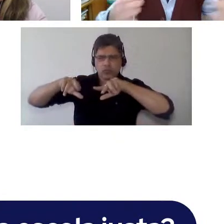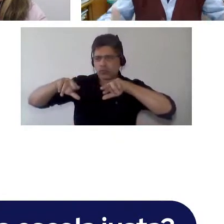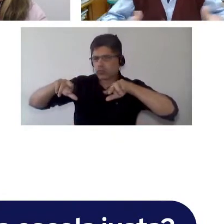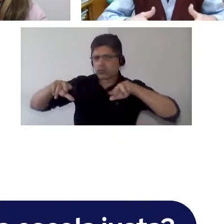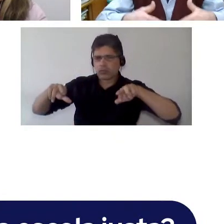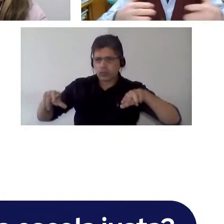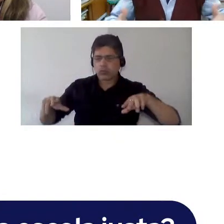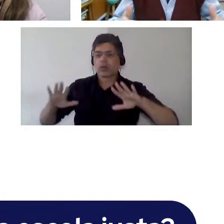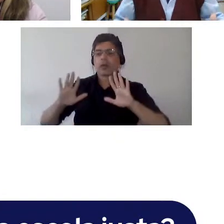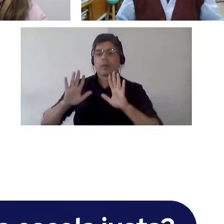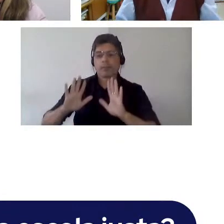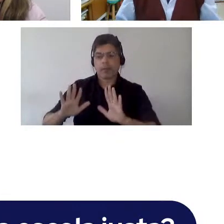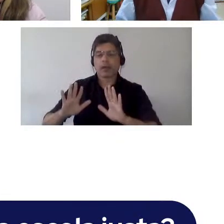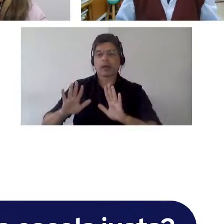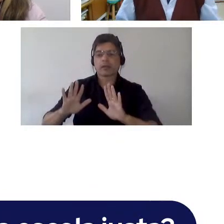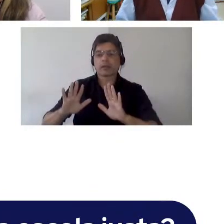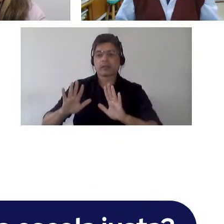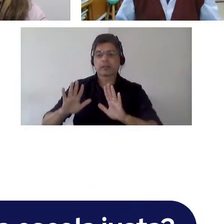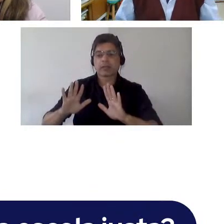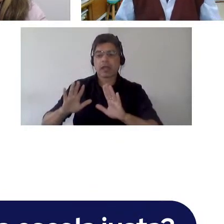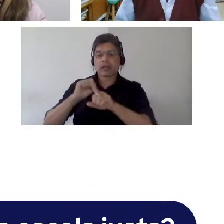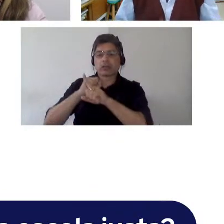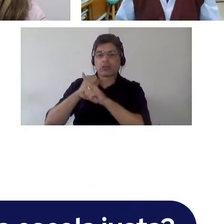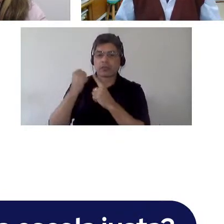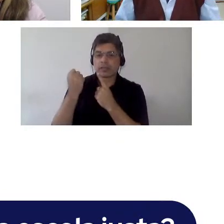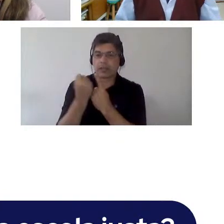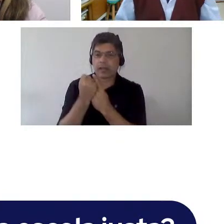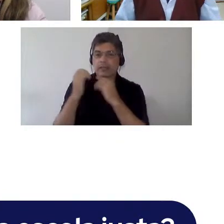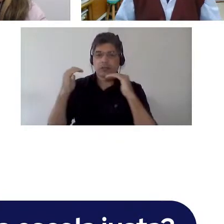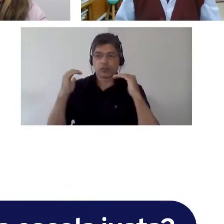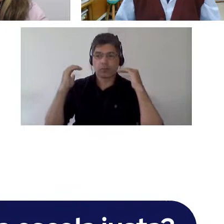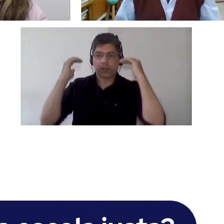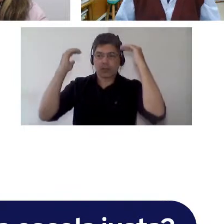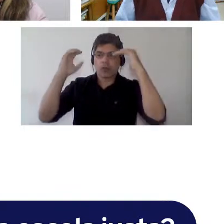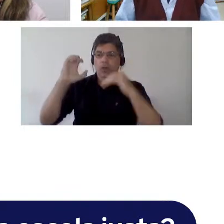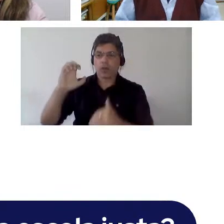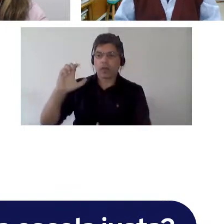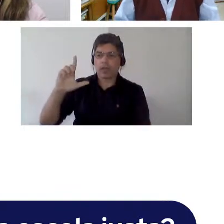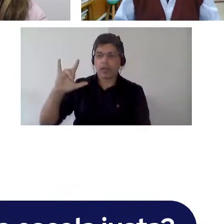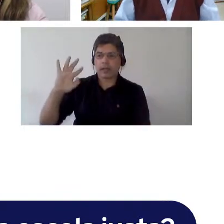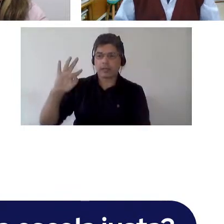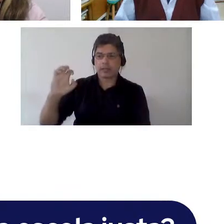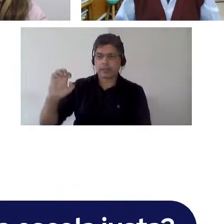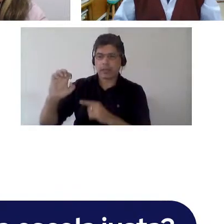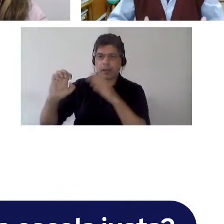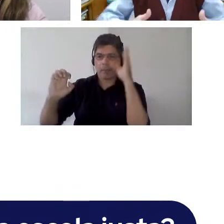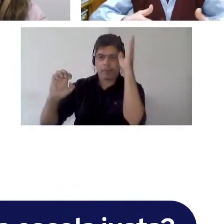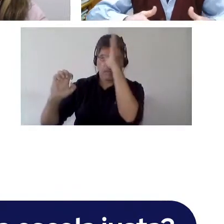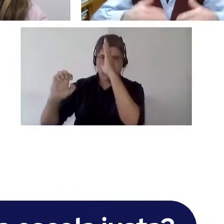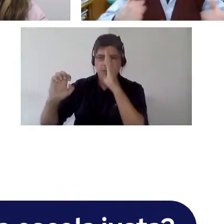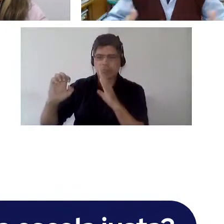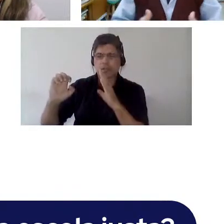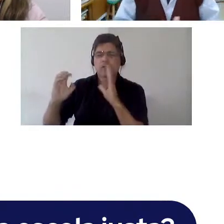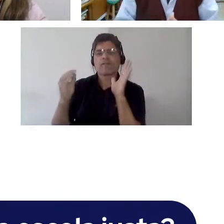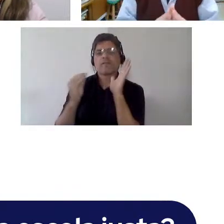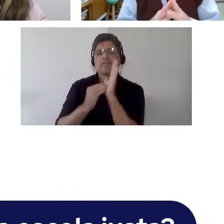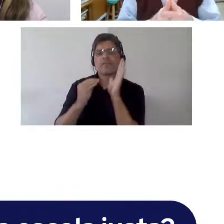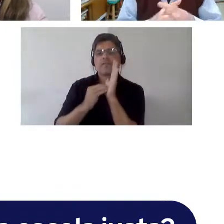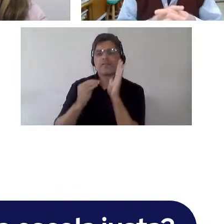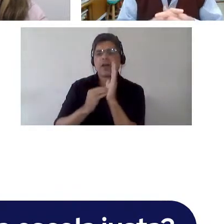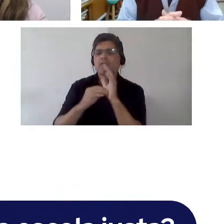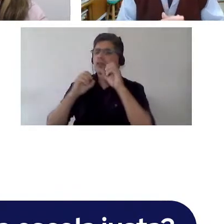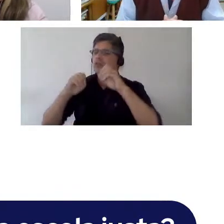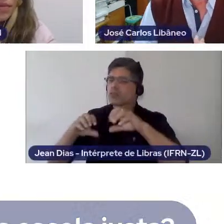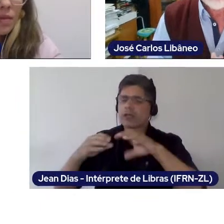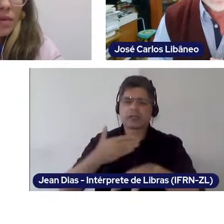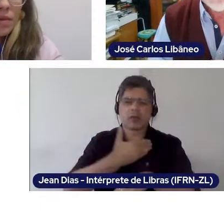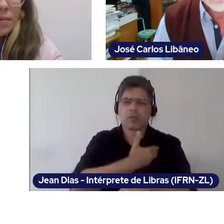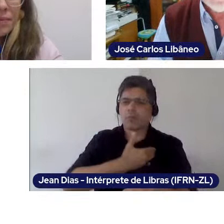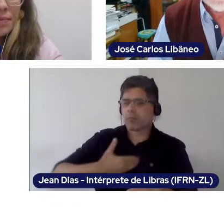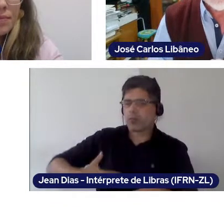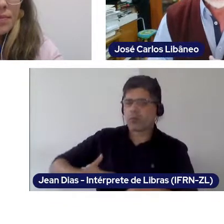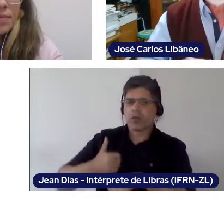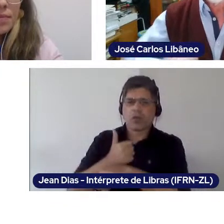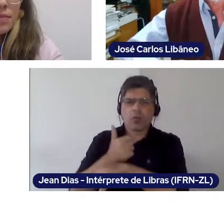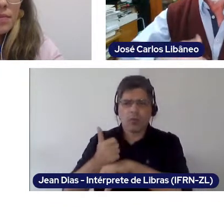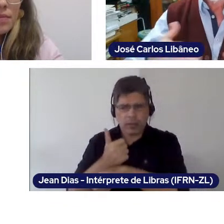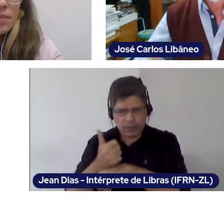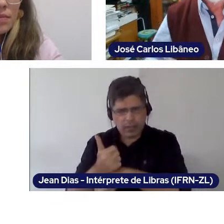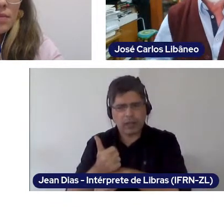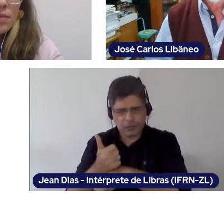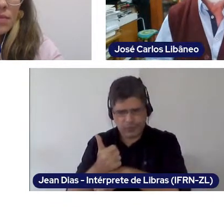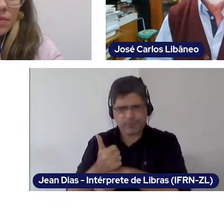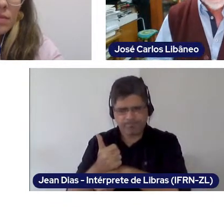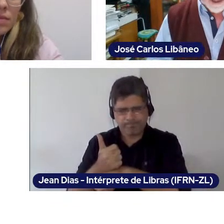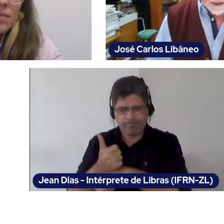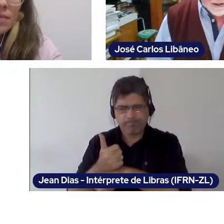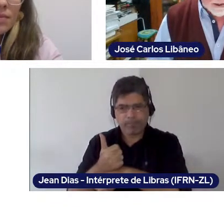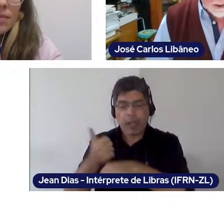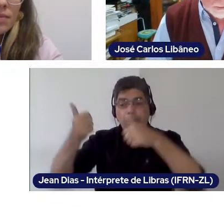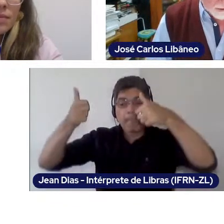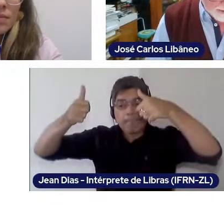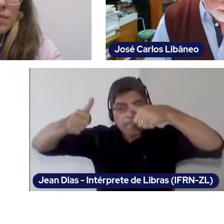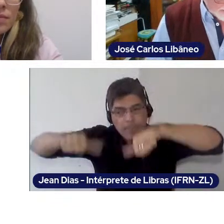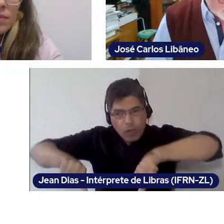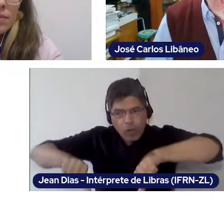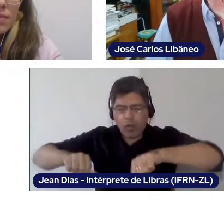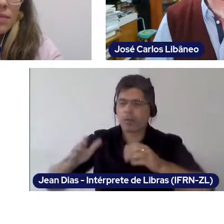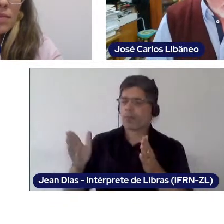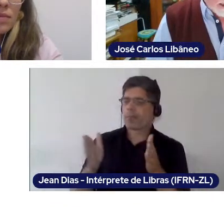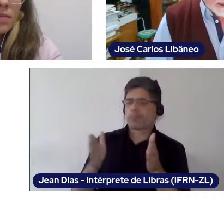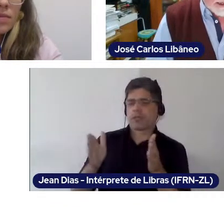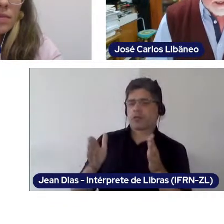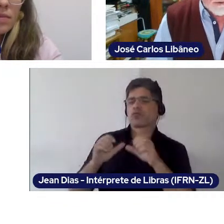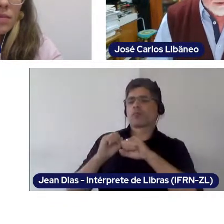Brazil's society, brazilian elite still owes high quality public schools, because we still have a lot of problens. The pandemic intensified these problems